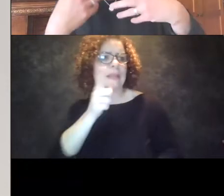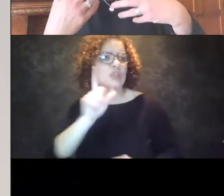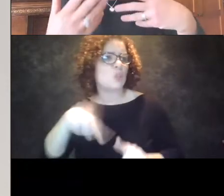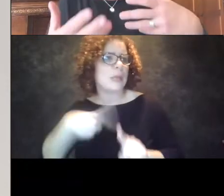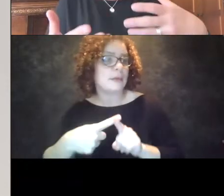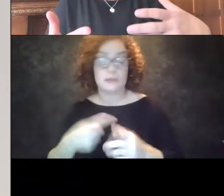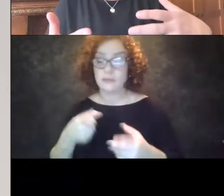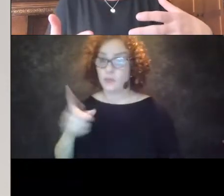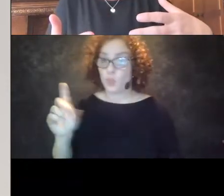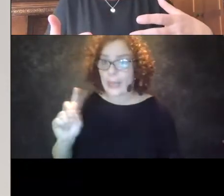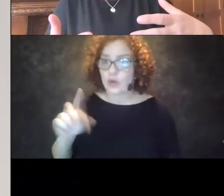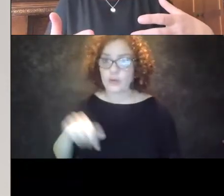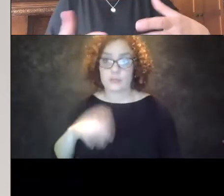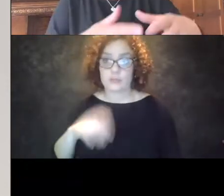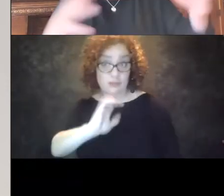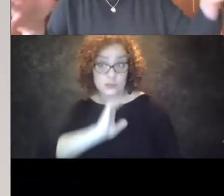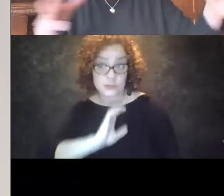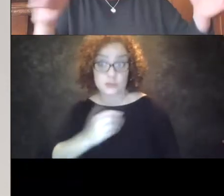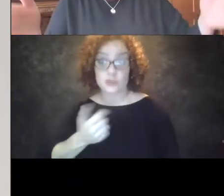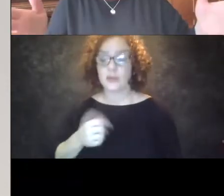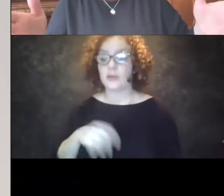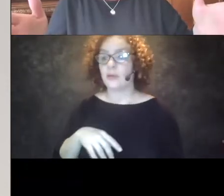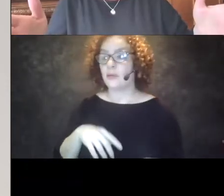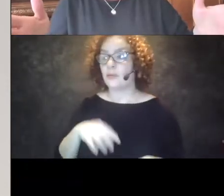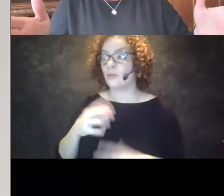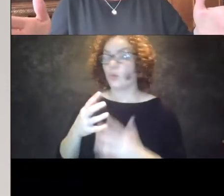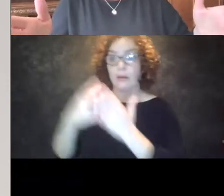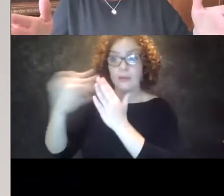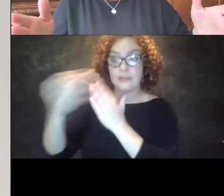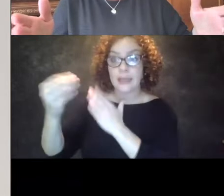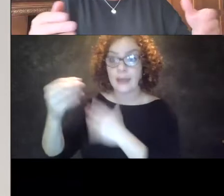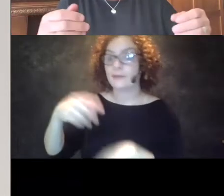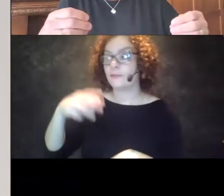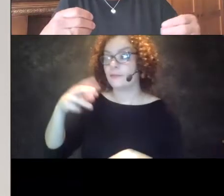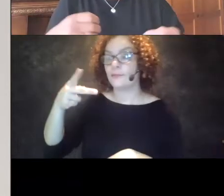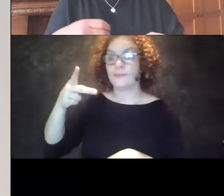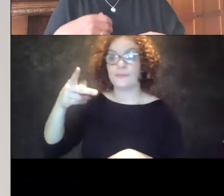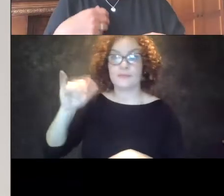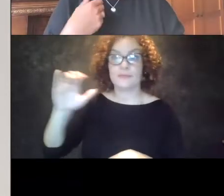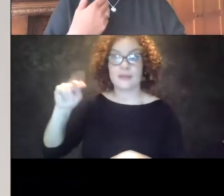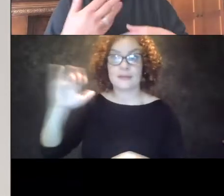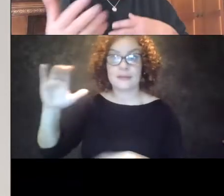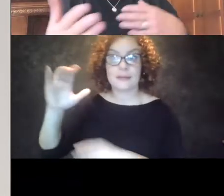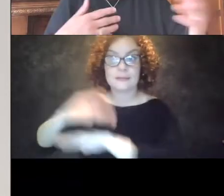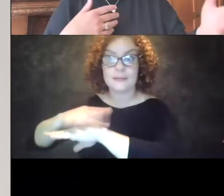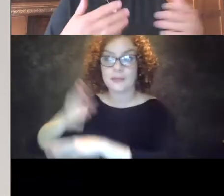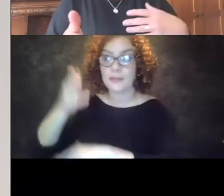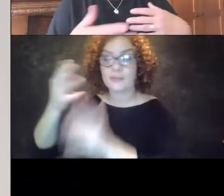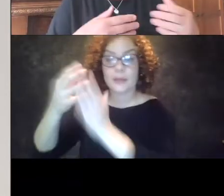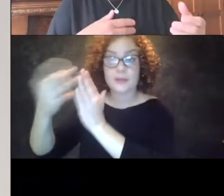happen out you know at picnic table tables on the yard? What happens during passing period